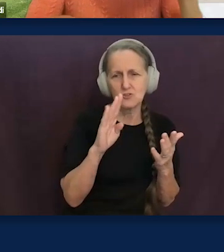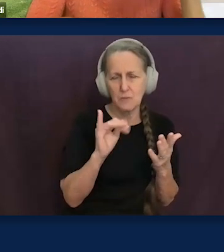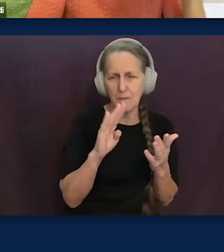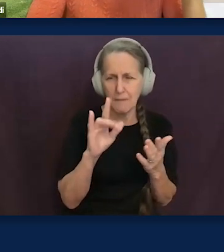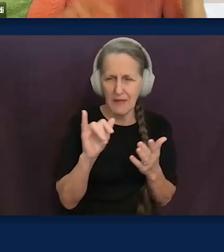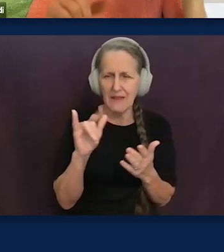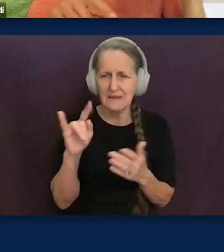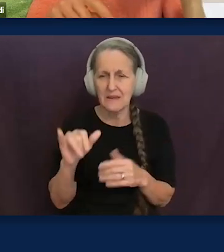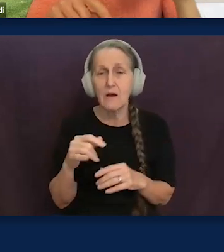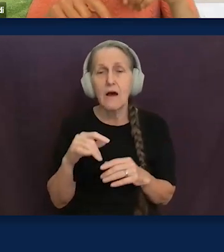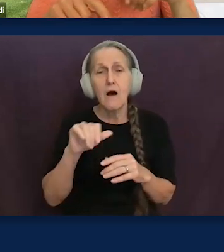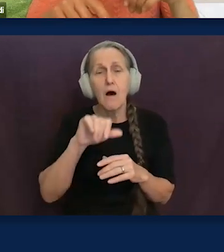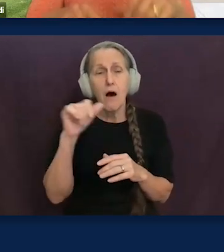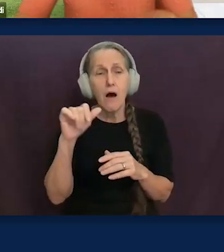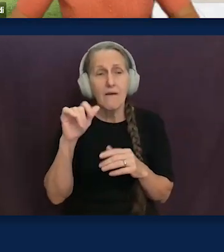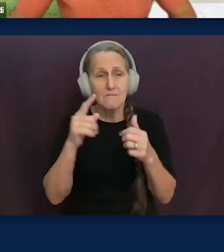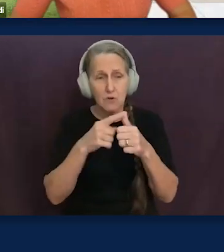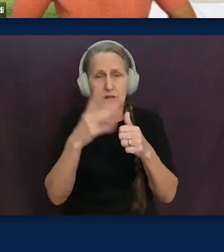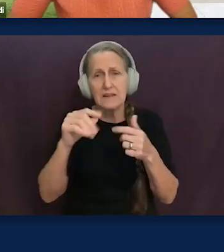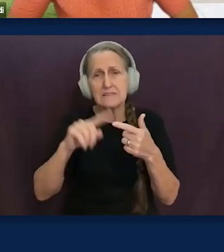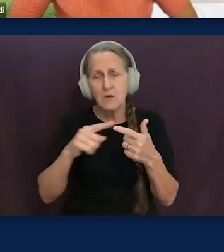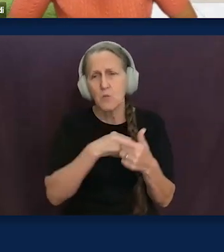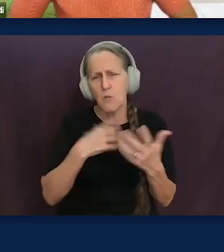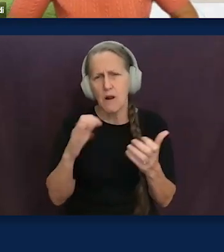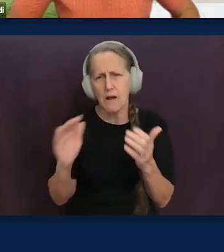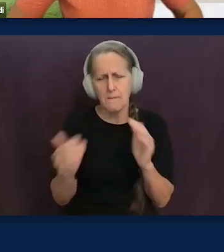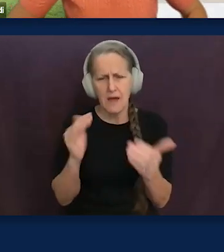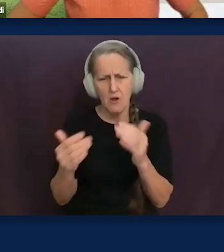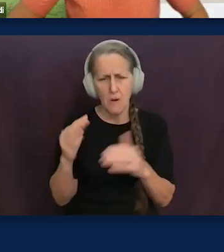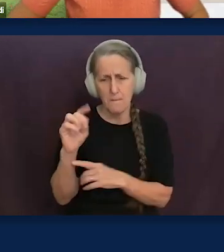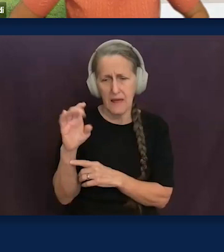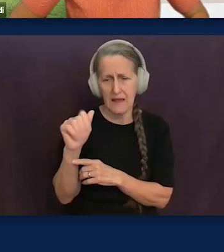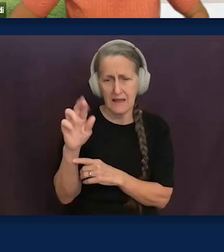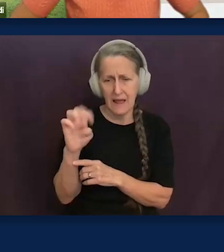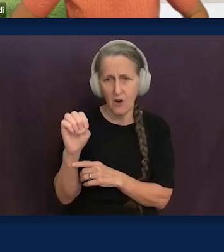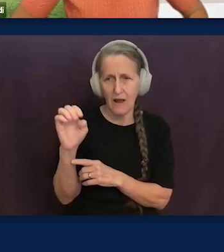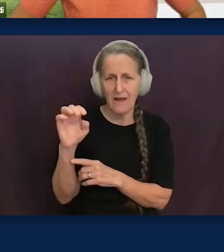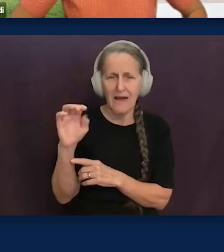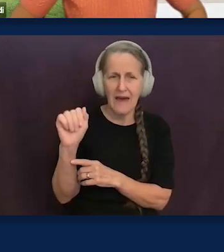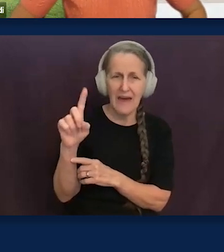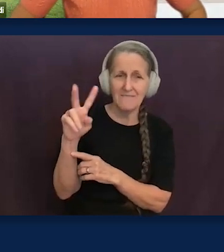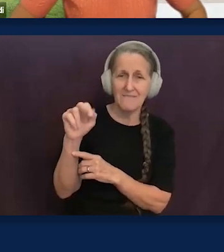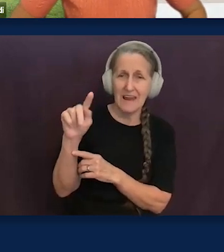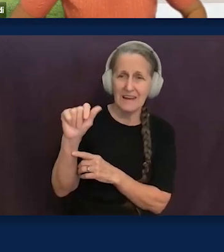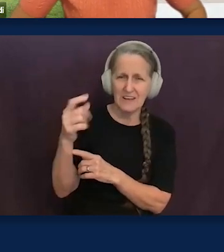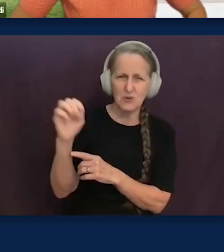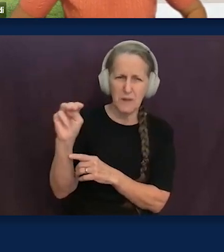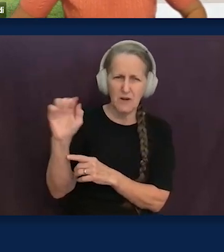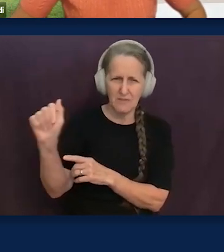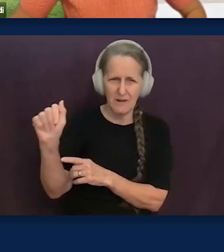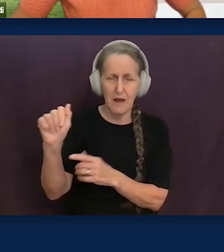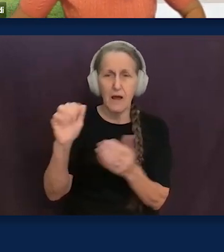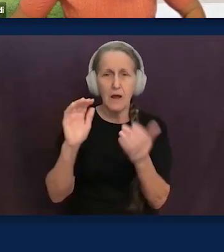So, that was the first sensitivity analysis. The second one, we wanted to also compare Medicare Advantage with Medicare fee-for-service, as I spoke about it earlier.